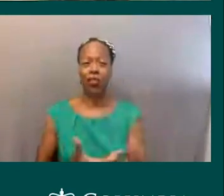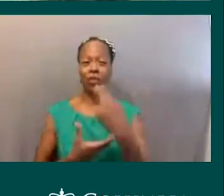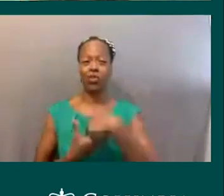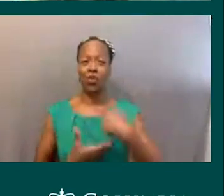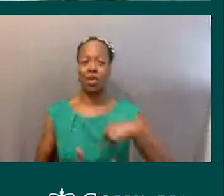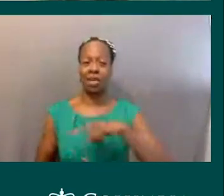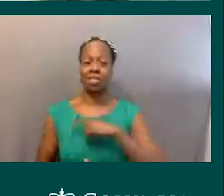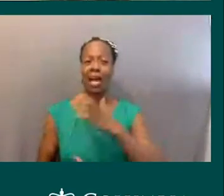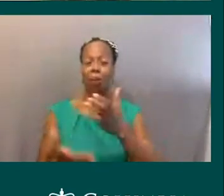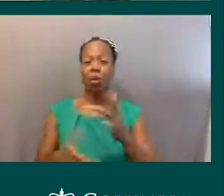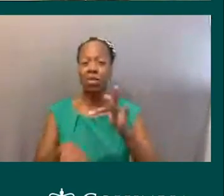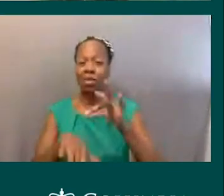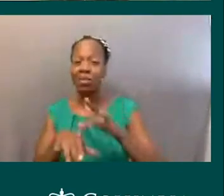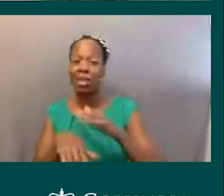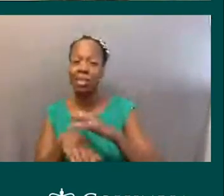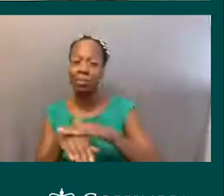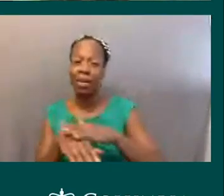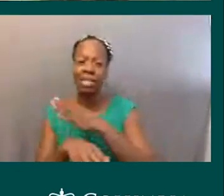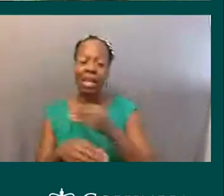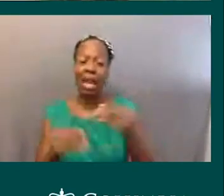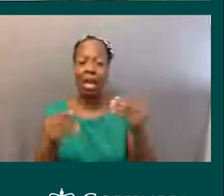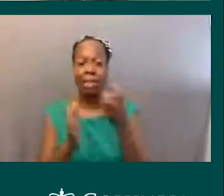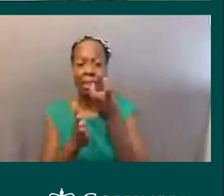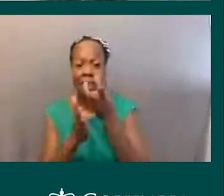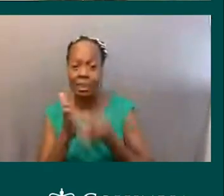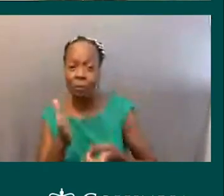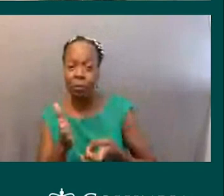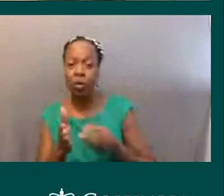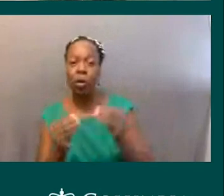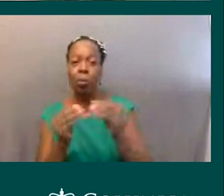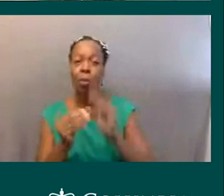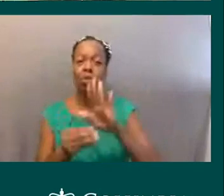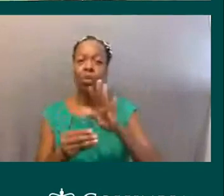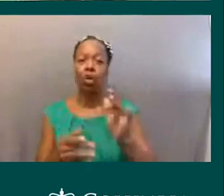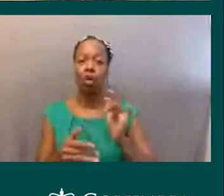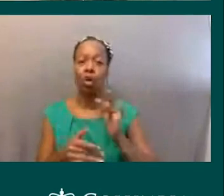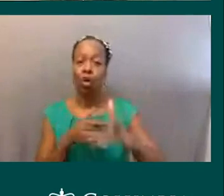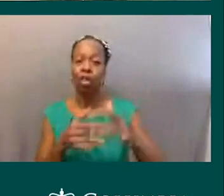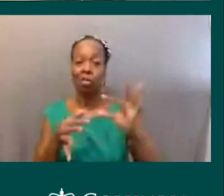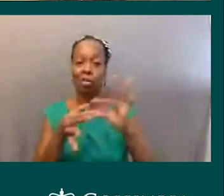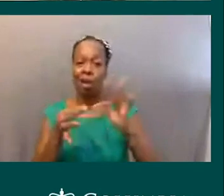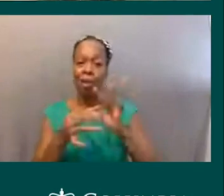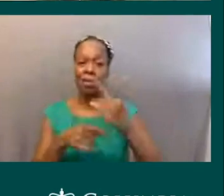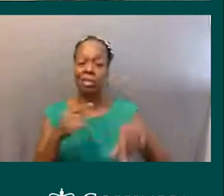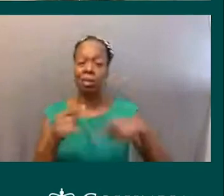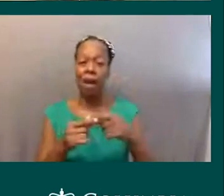on the comments that you were making previously about the care team and sort of the different components